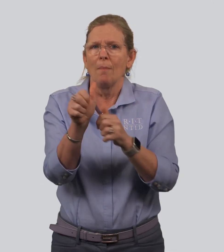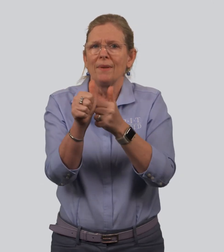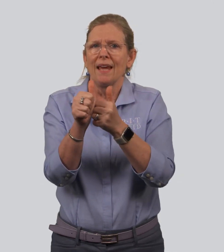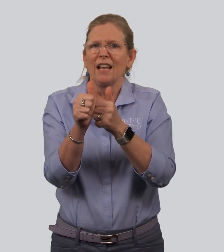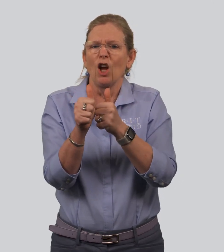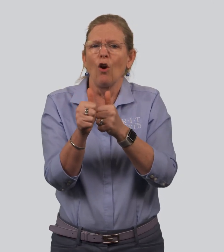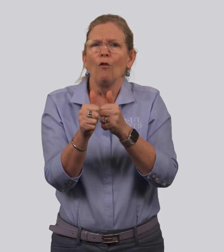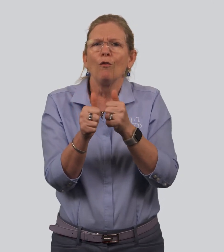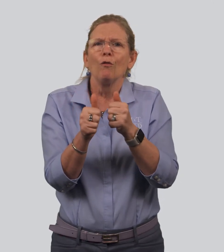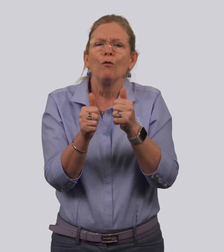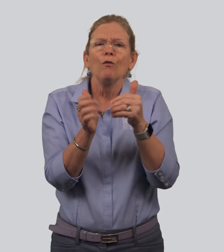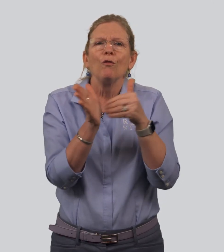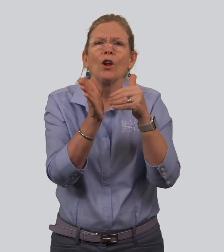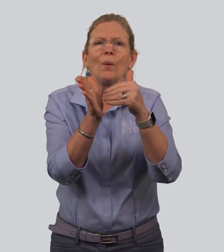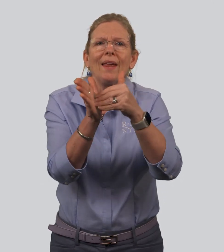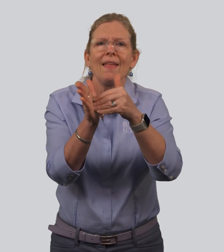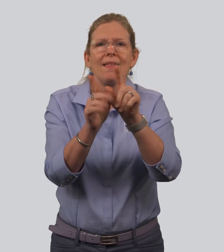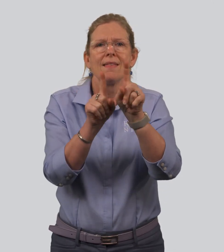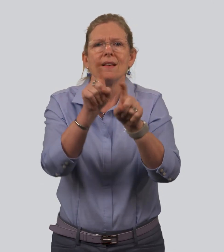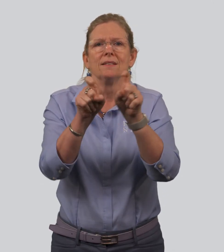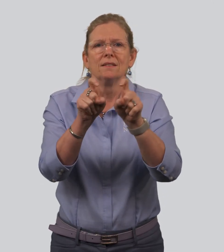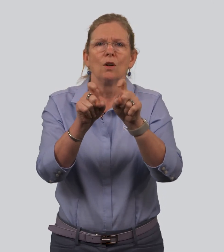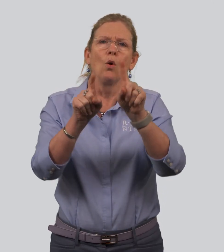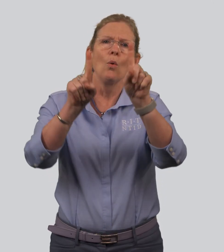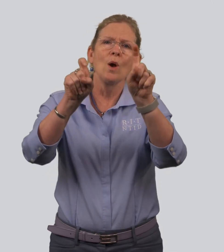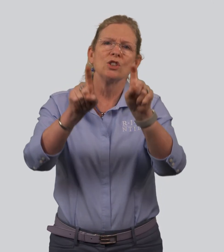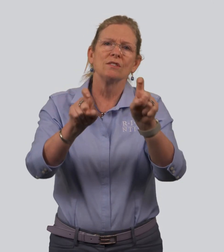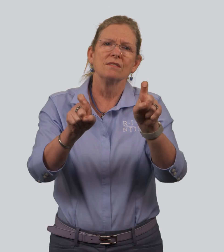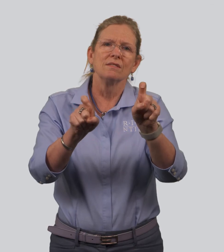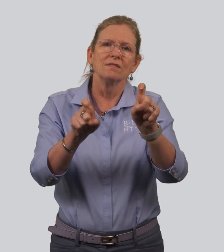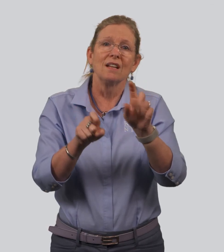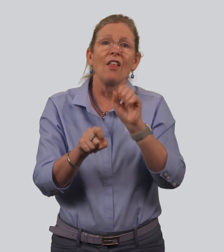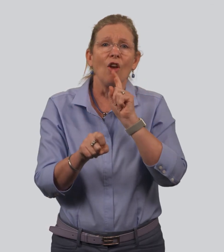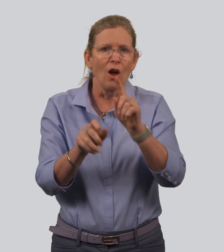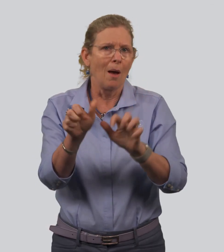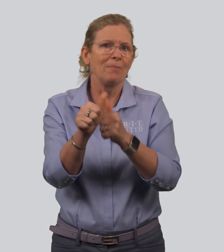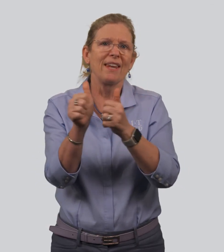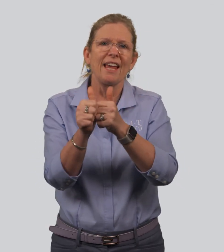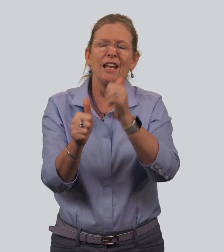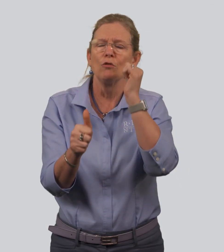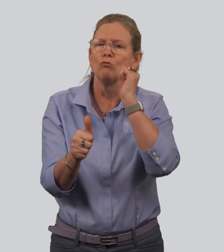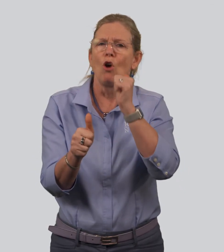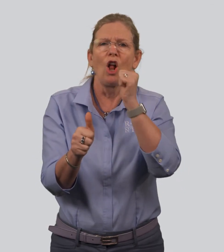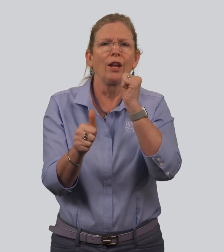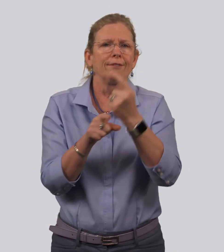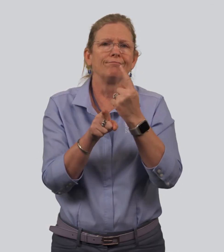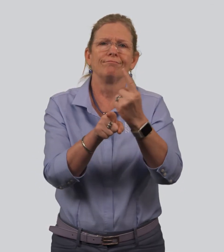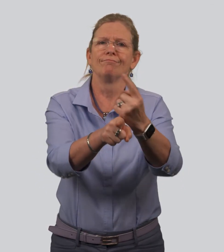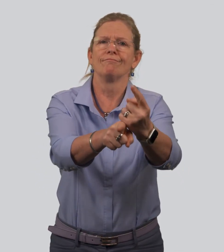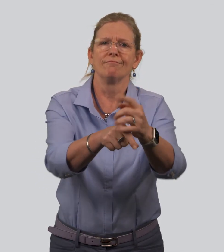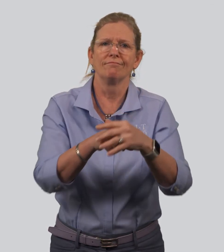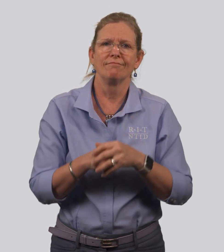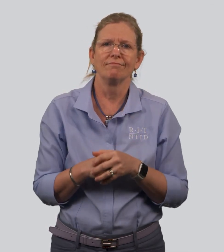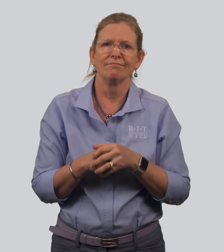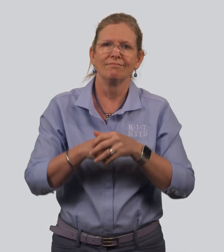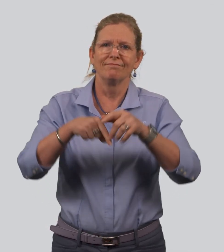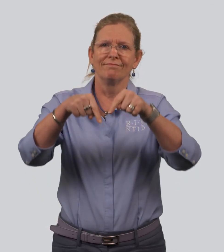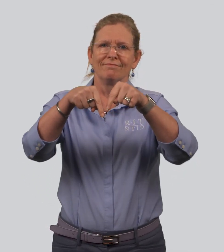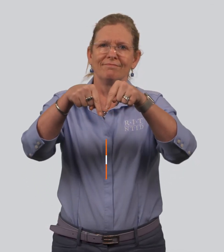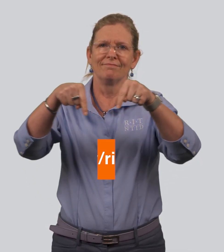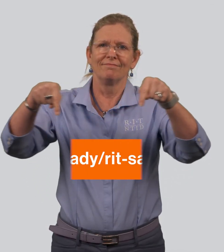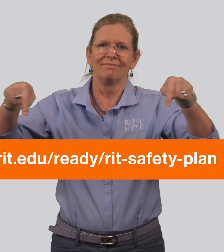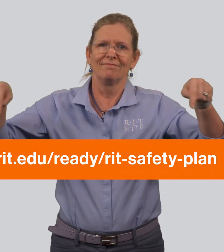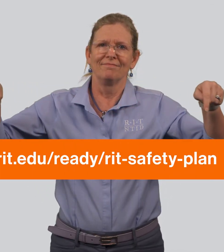including newly updated “Frequently Asked Questions” that are updated regularly.